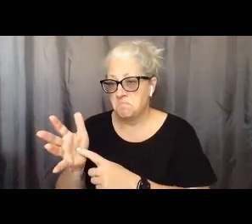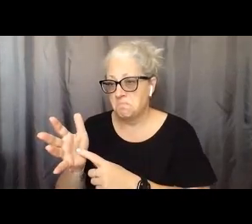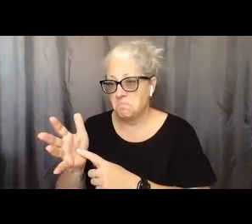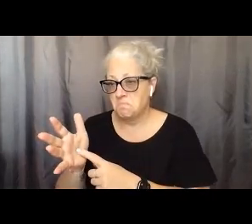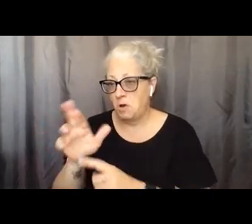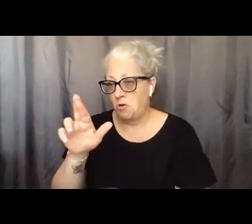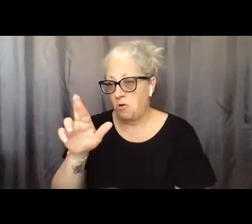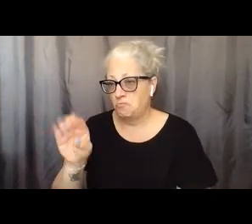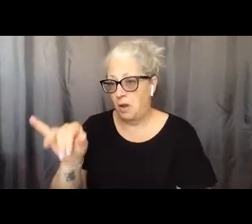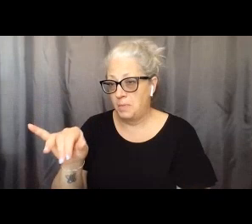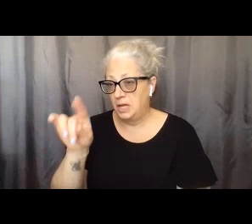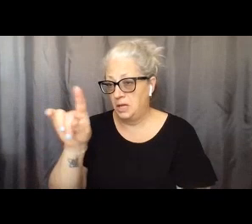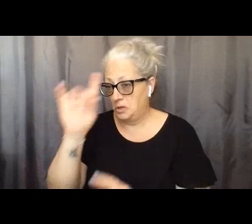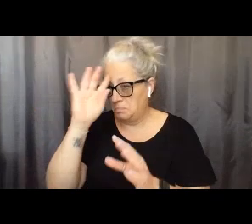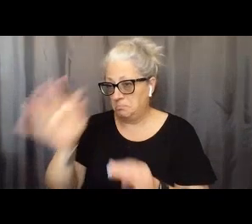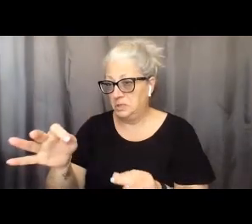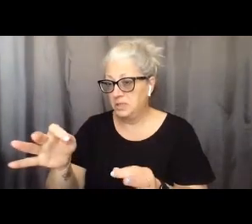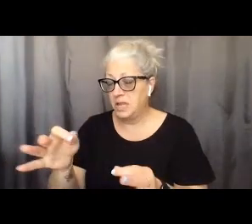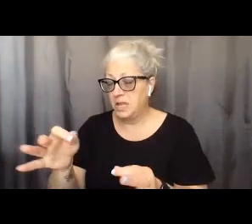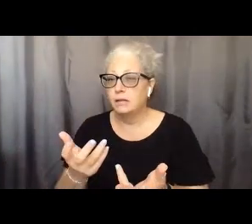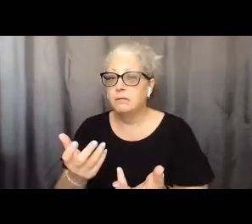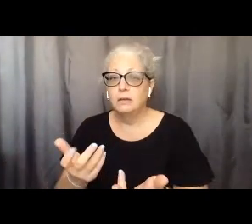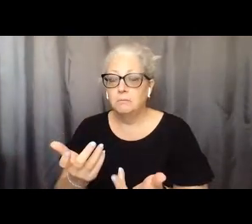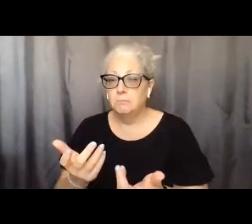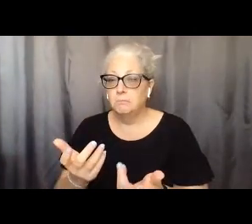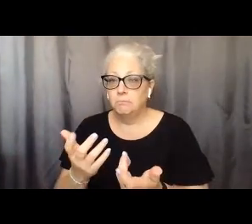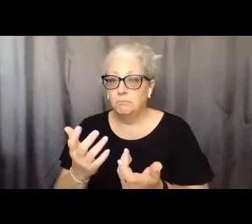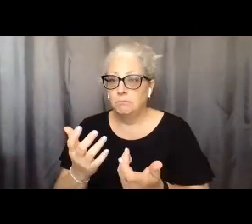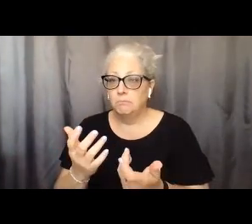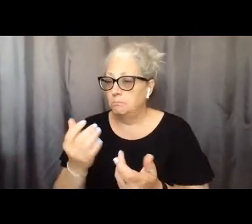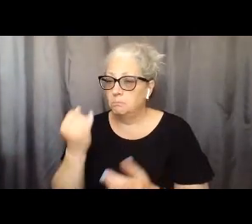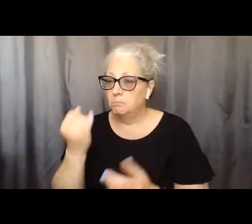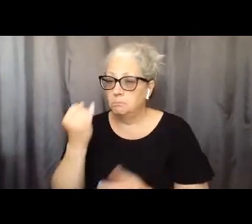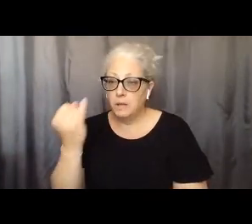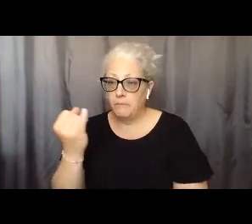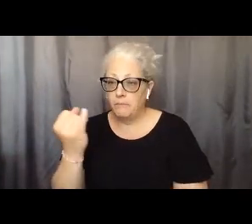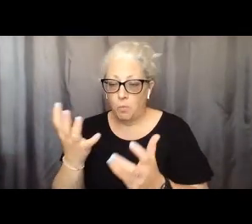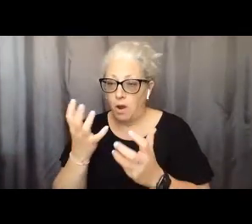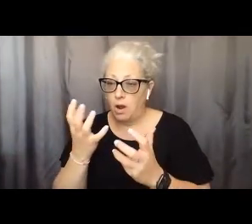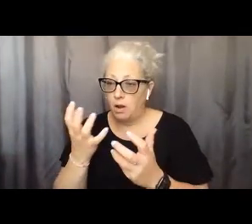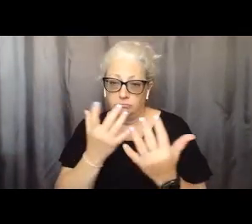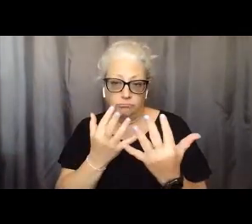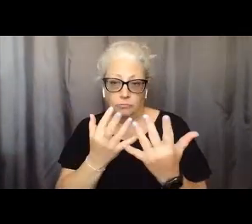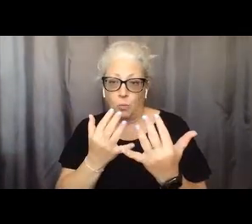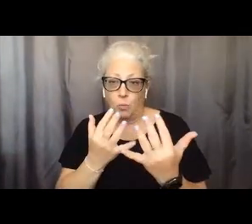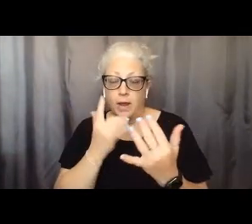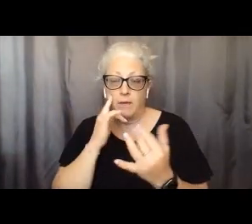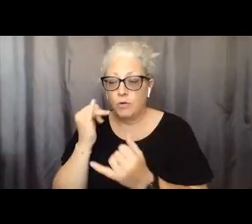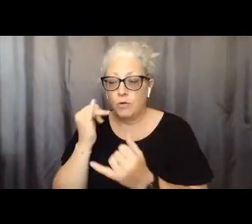kind of leave it open in case we have any last minute submissions. [Roby Poche (DES)] Sure, I am more than